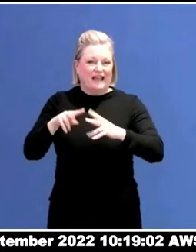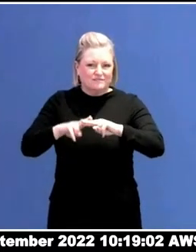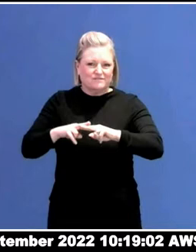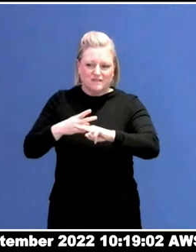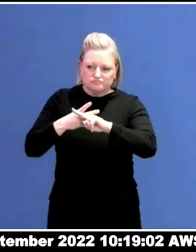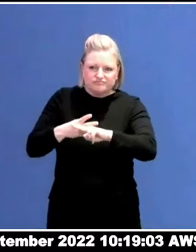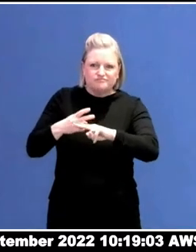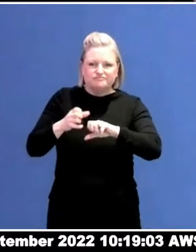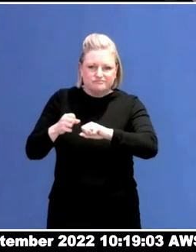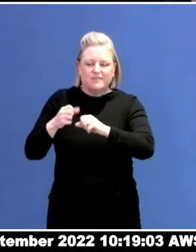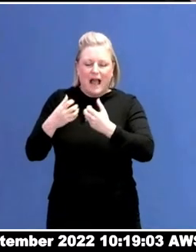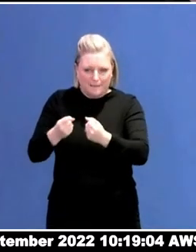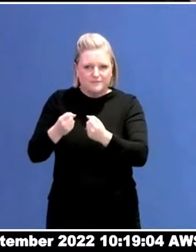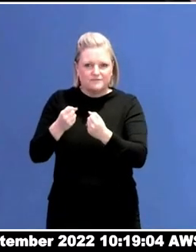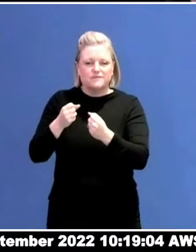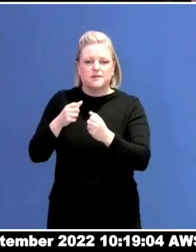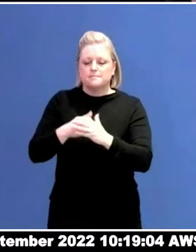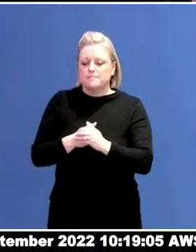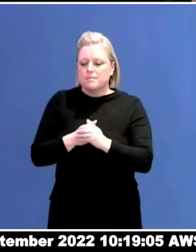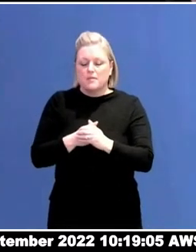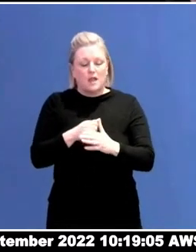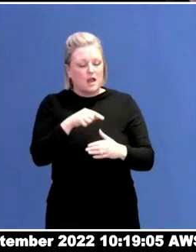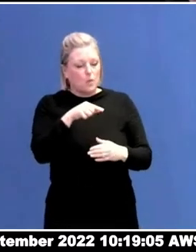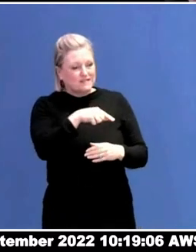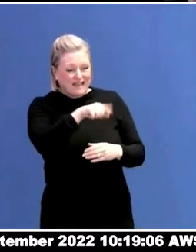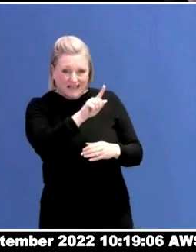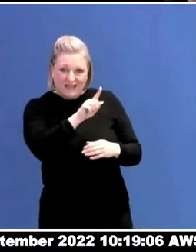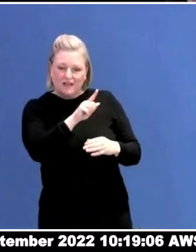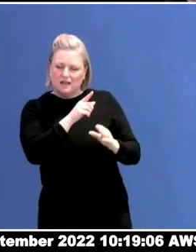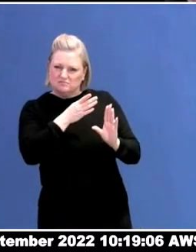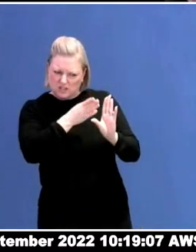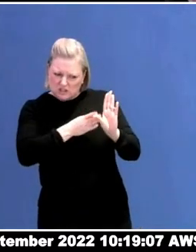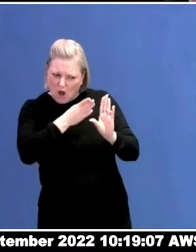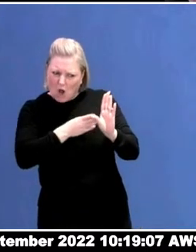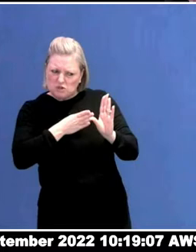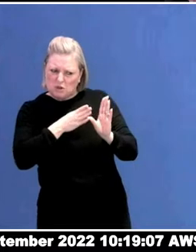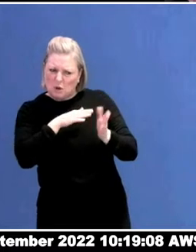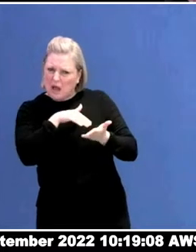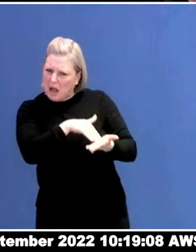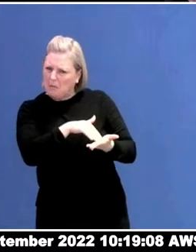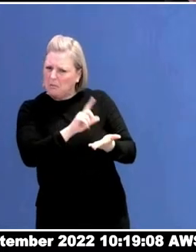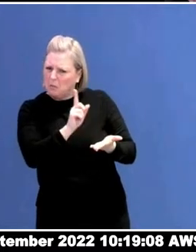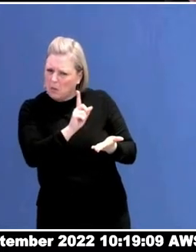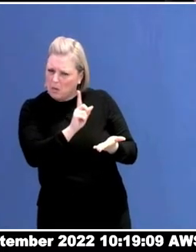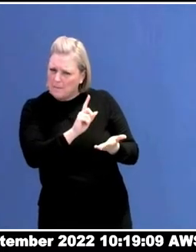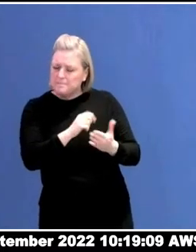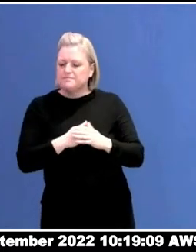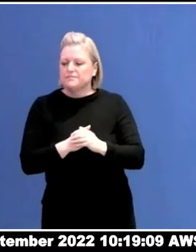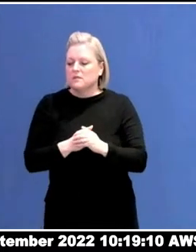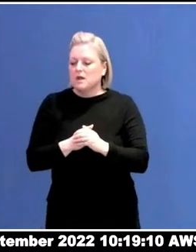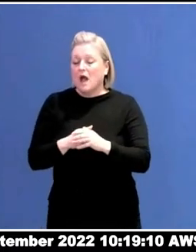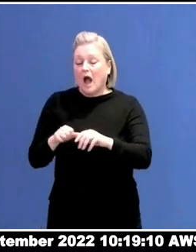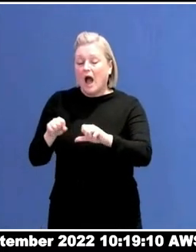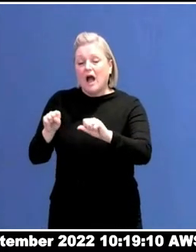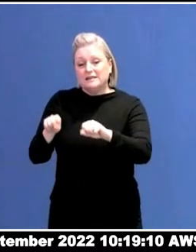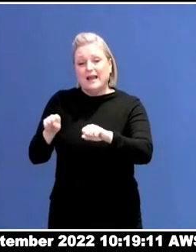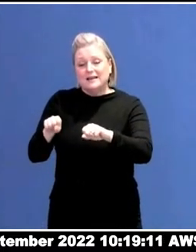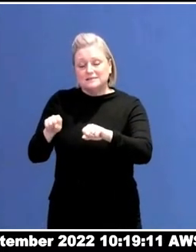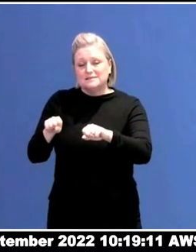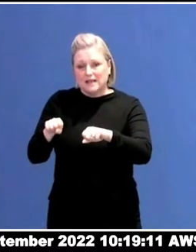Yes, he was given appointments to visit them on a regular basis for